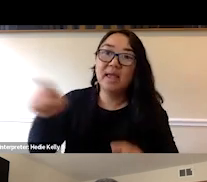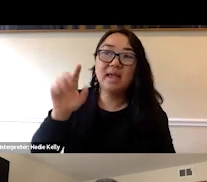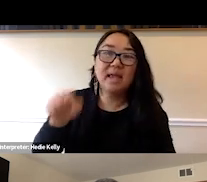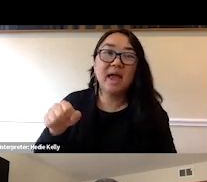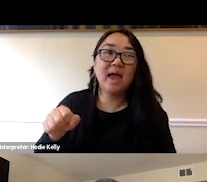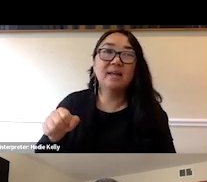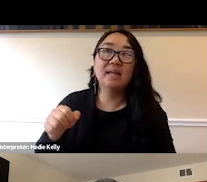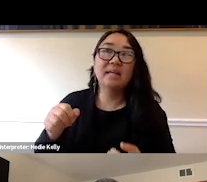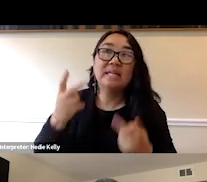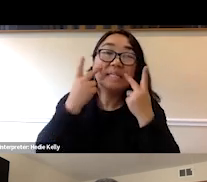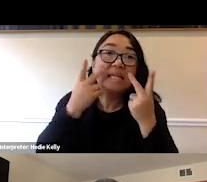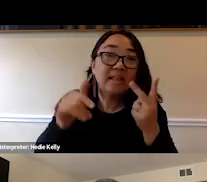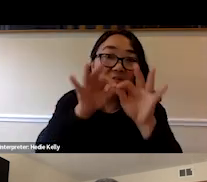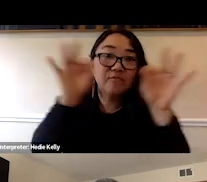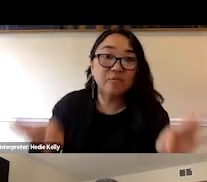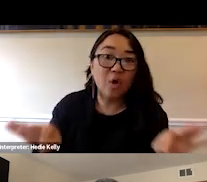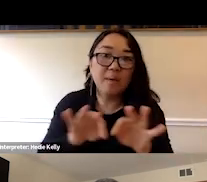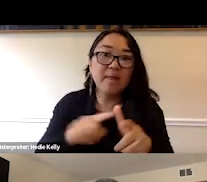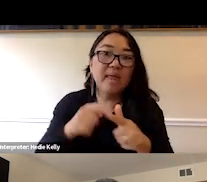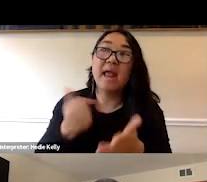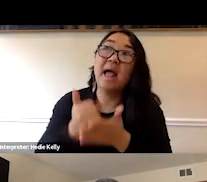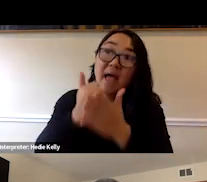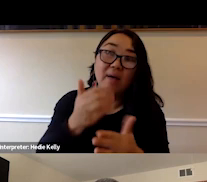And so wondering what your thoughts are